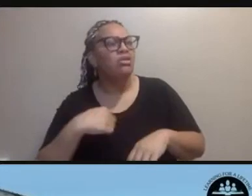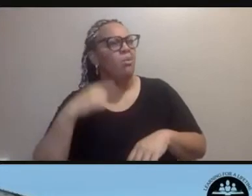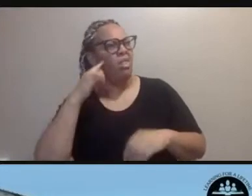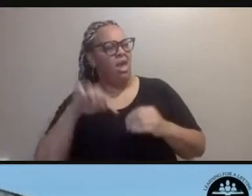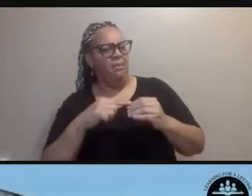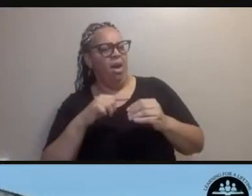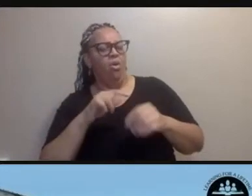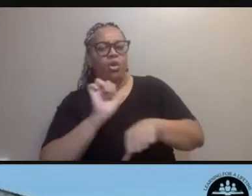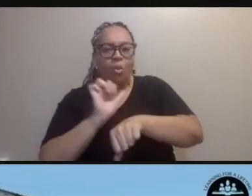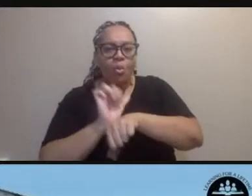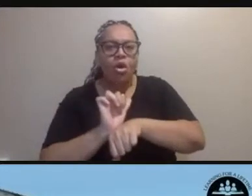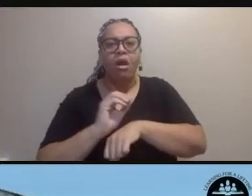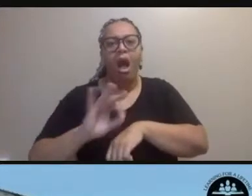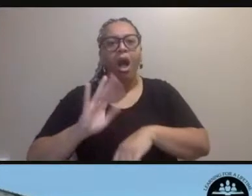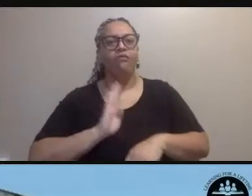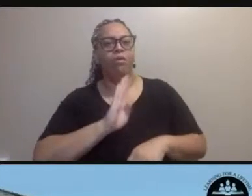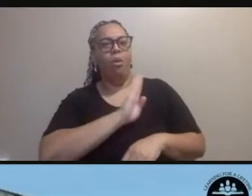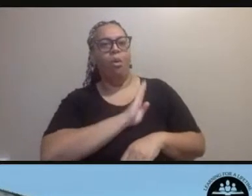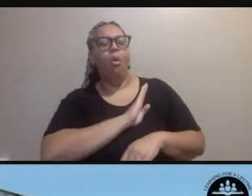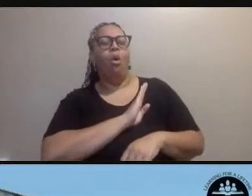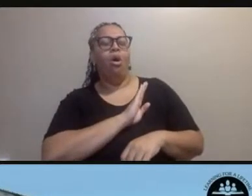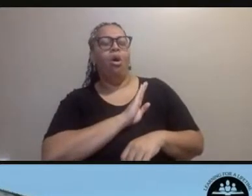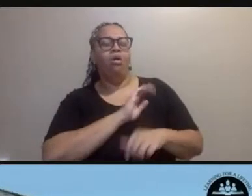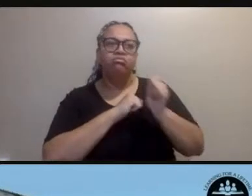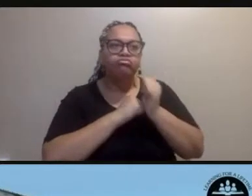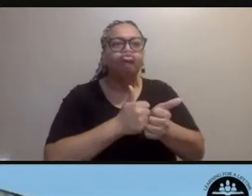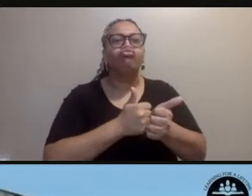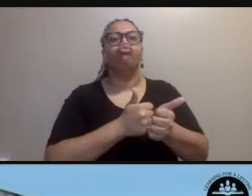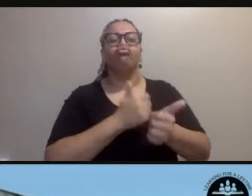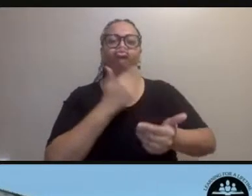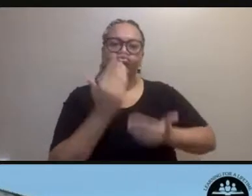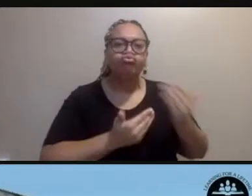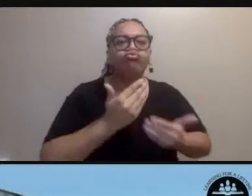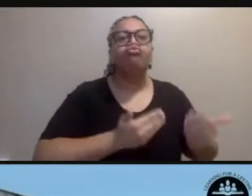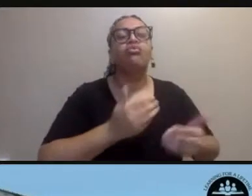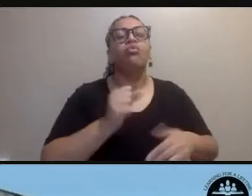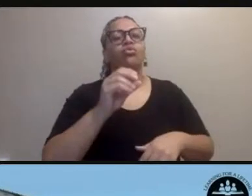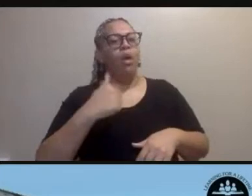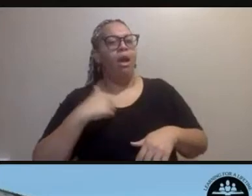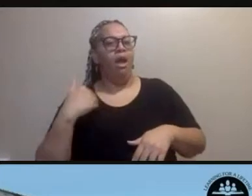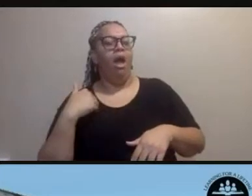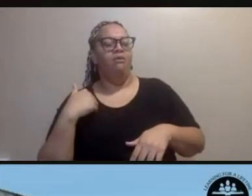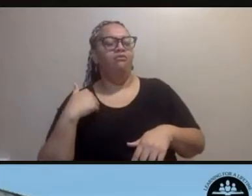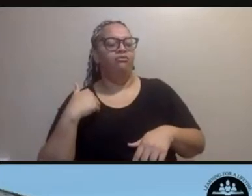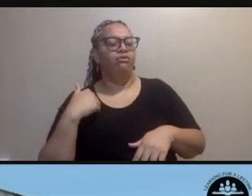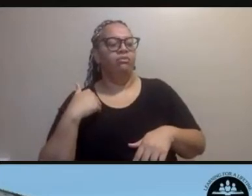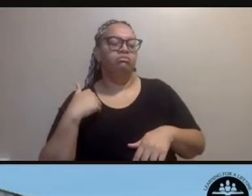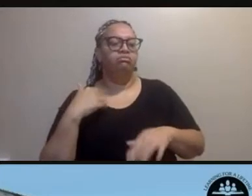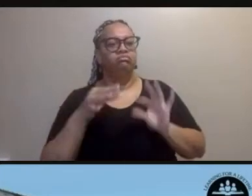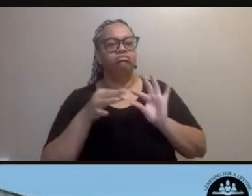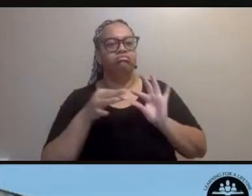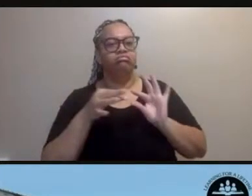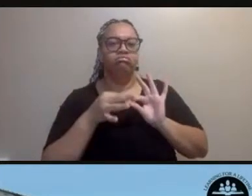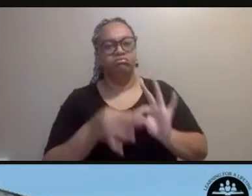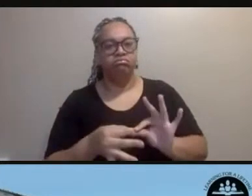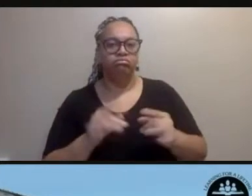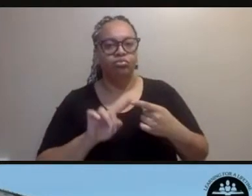ABOUT THE DISTRICT WHEN I THOUGHT ABOUT THIS QUESTION I